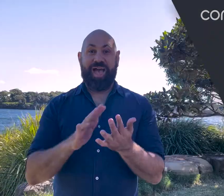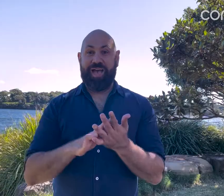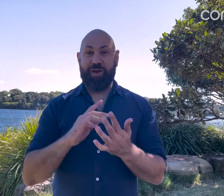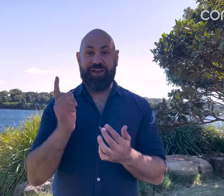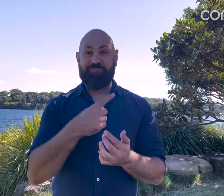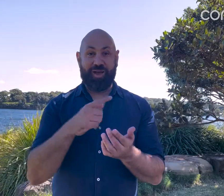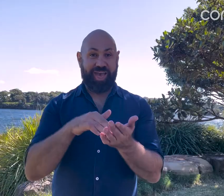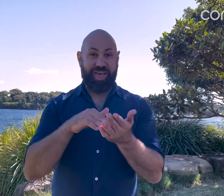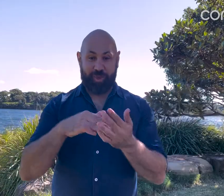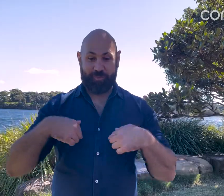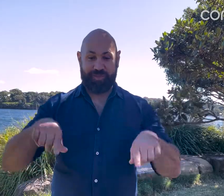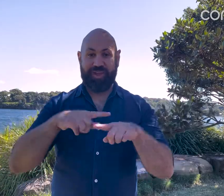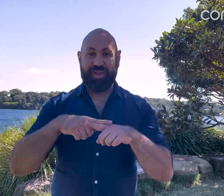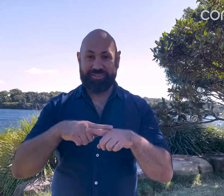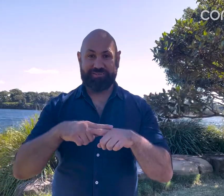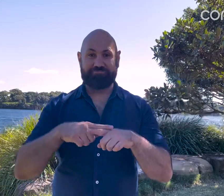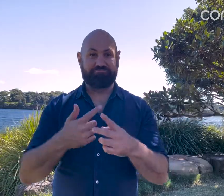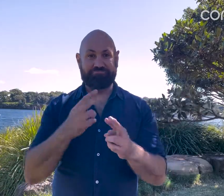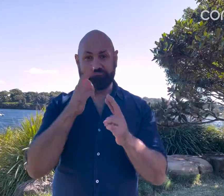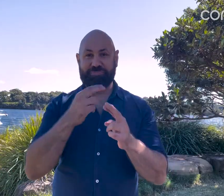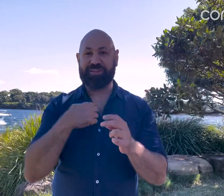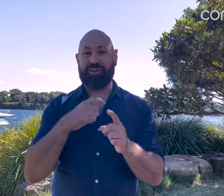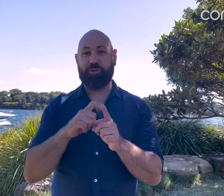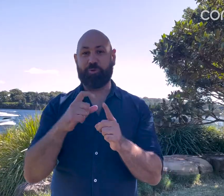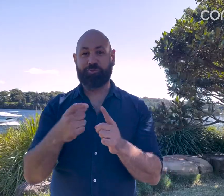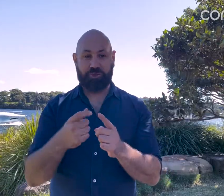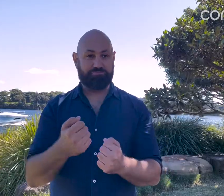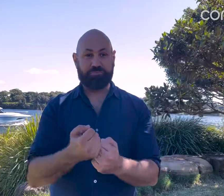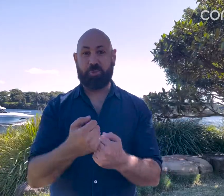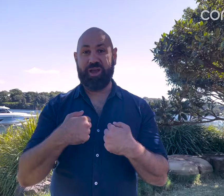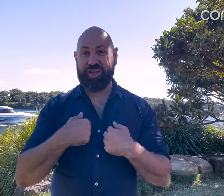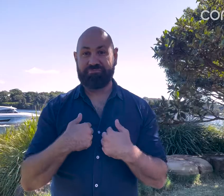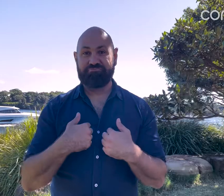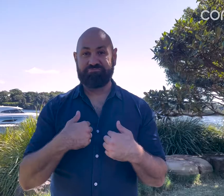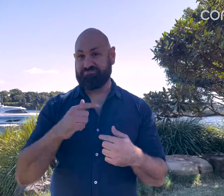How everyone can help us is by respecting our culture, and supporting us.